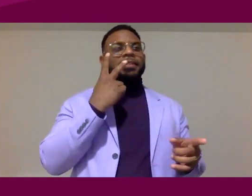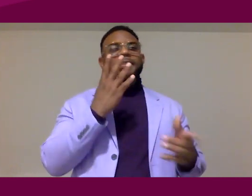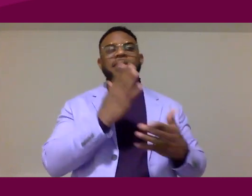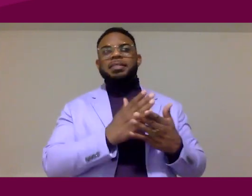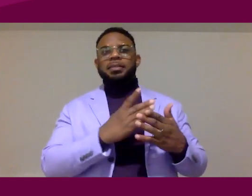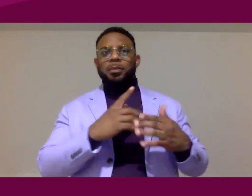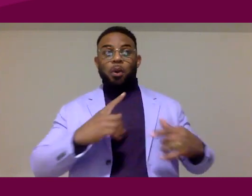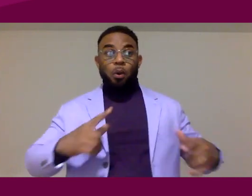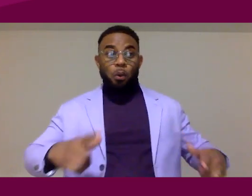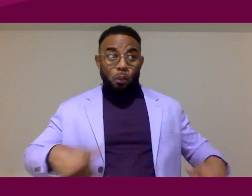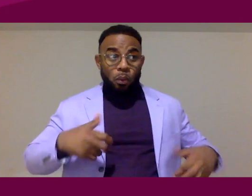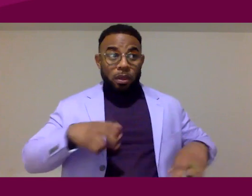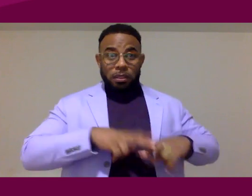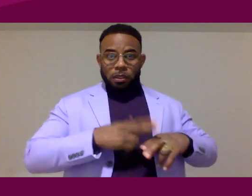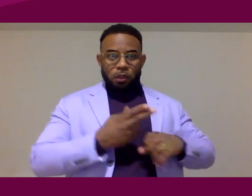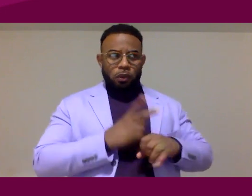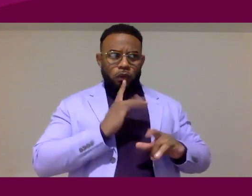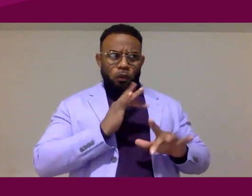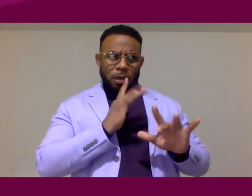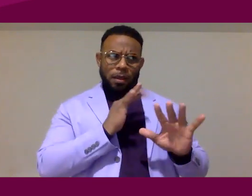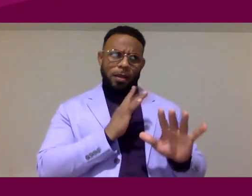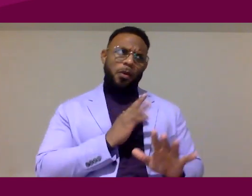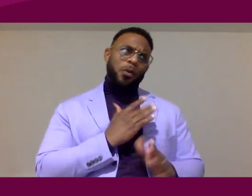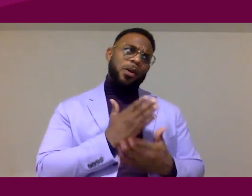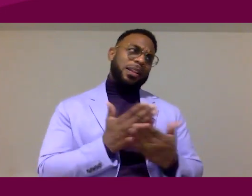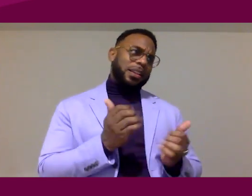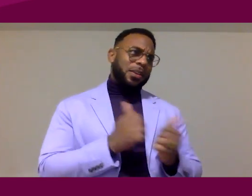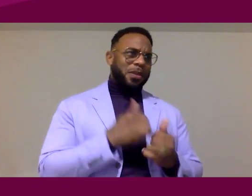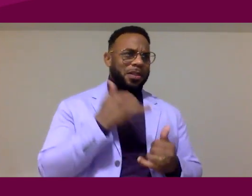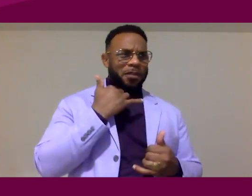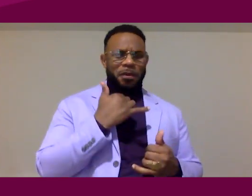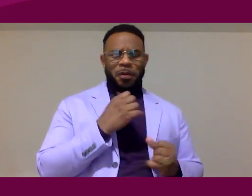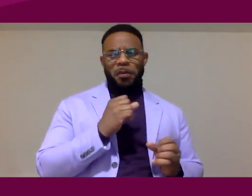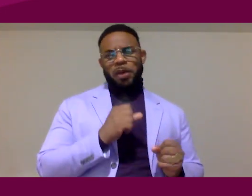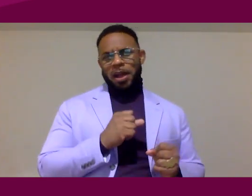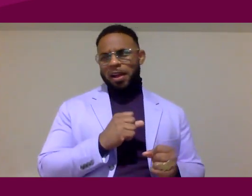wheelchair users do some really cool things with their phones.